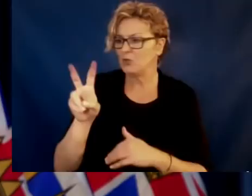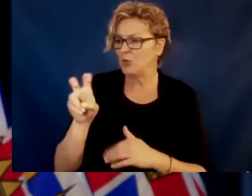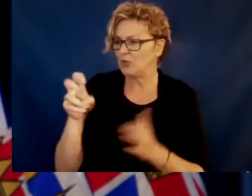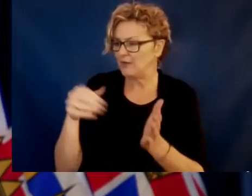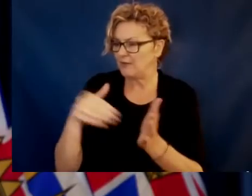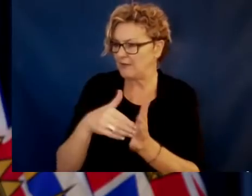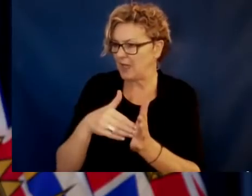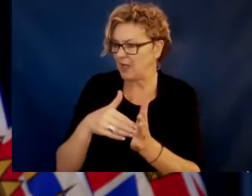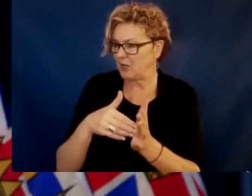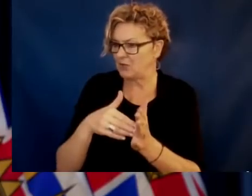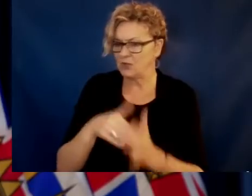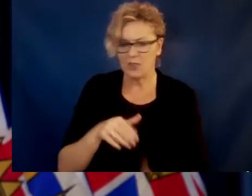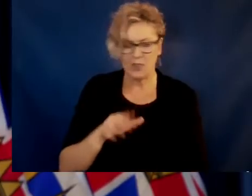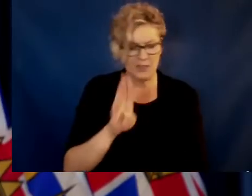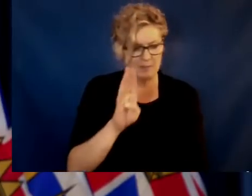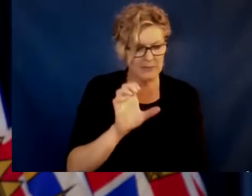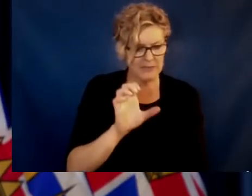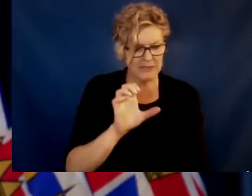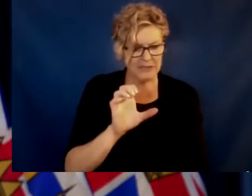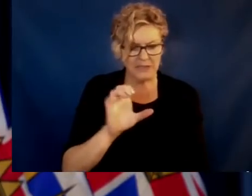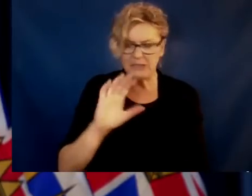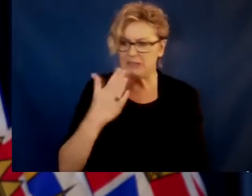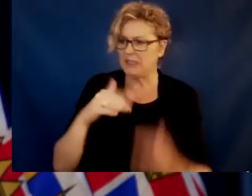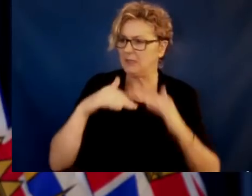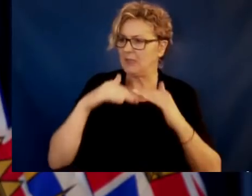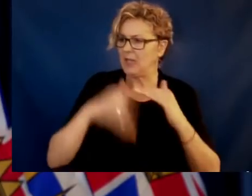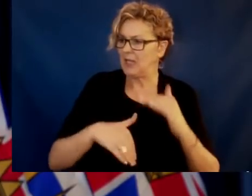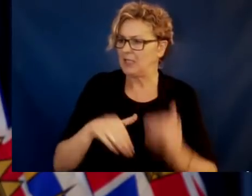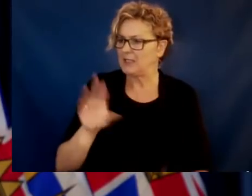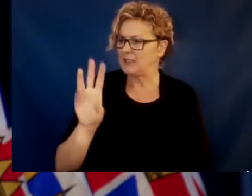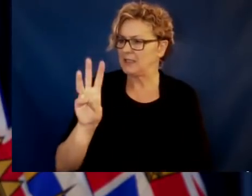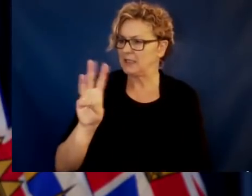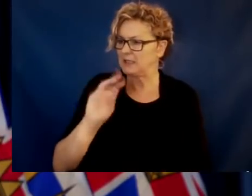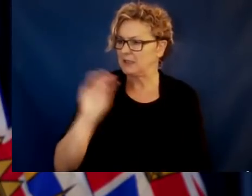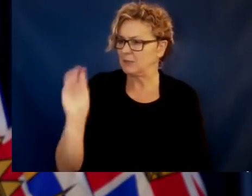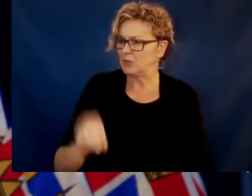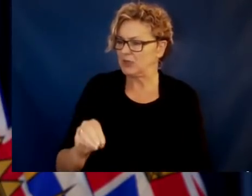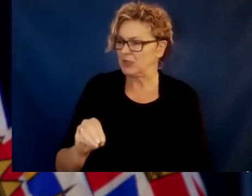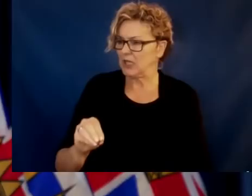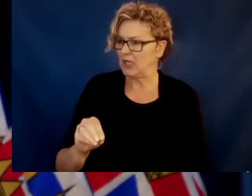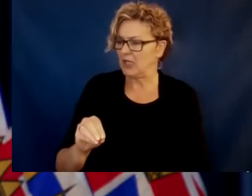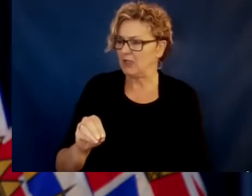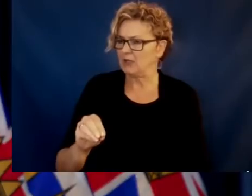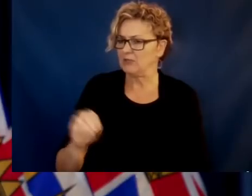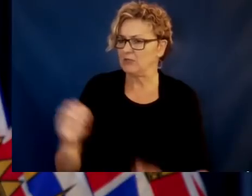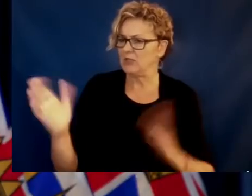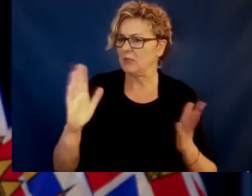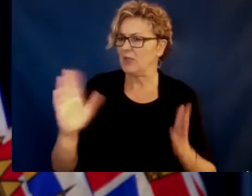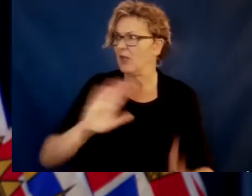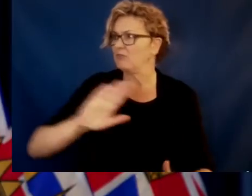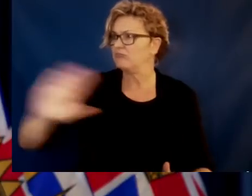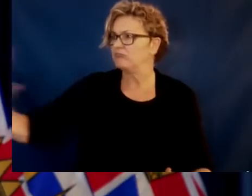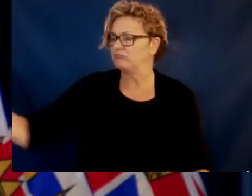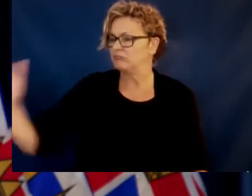still less than 6 per cent of the total across the country. So what more can we be doing to try to keep